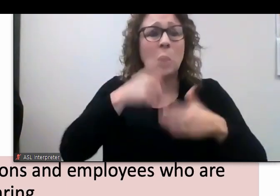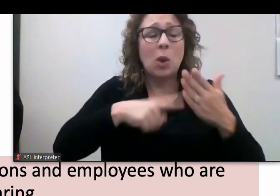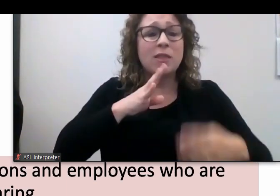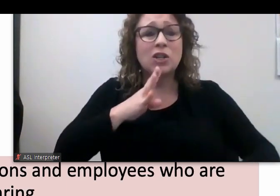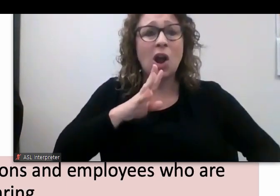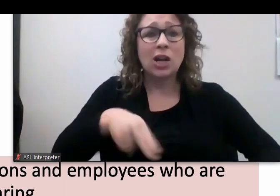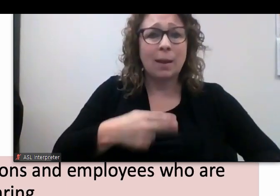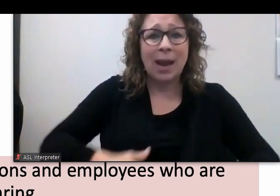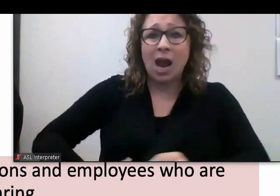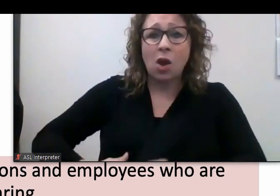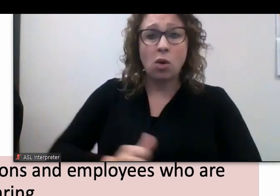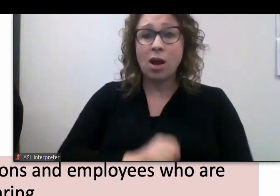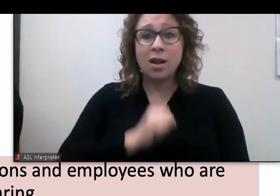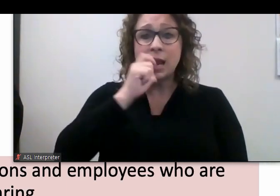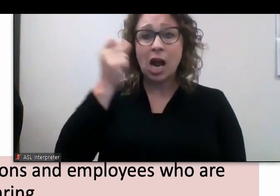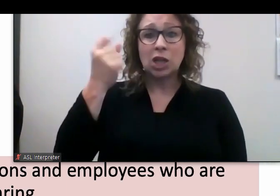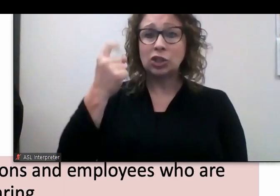or doesn't understand,